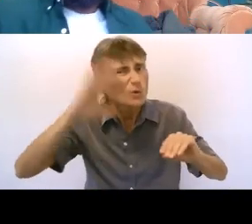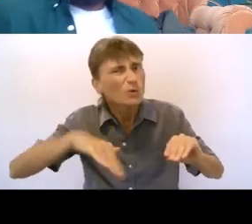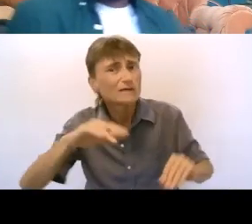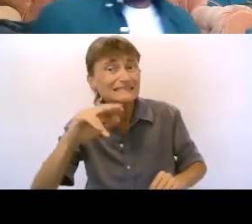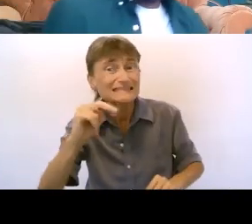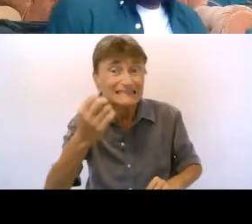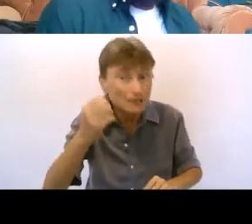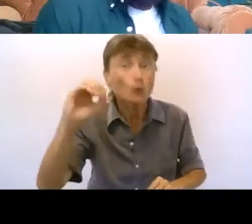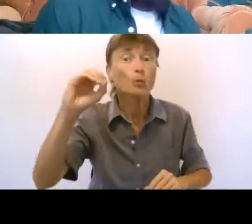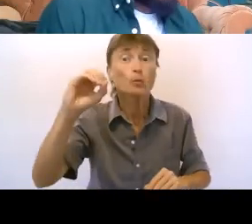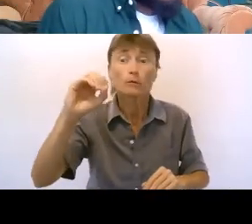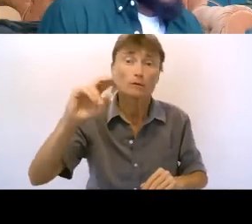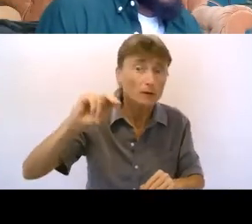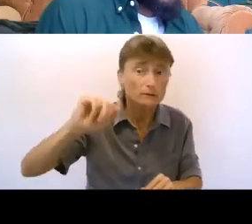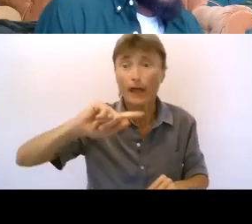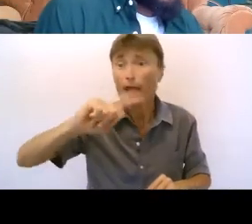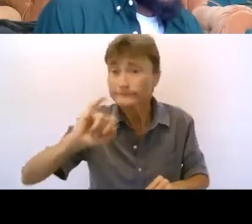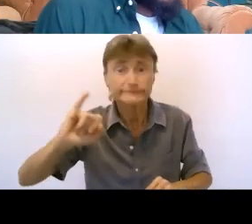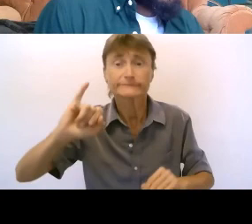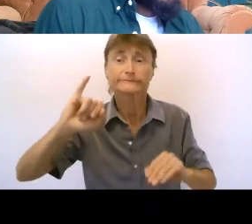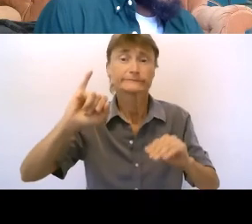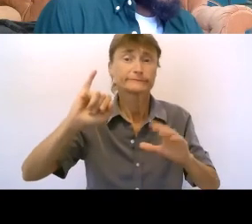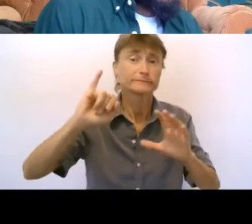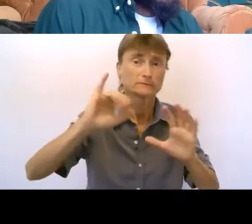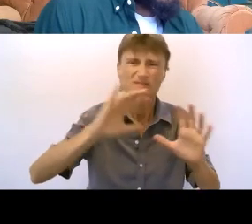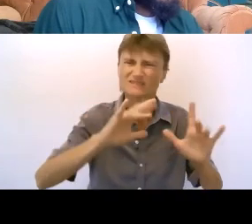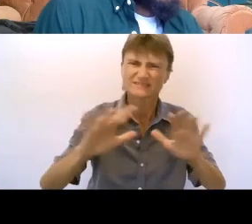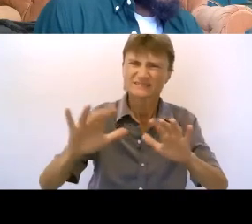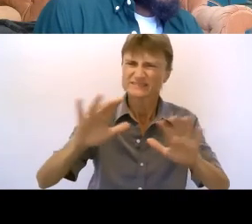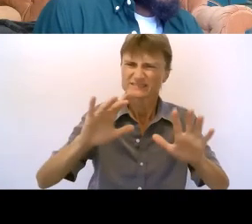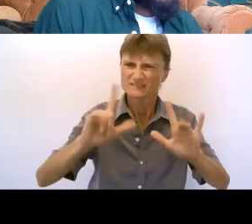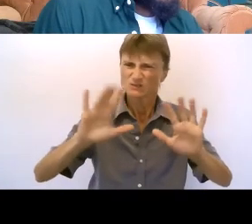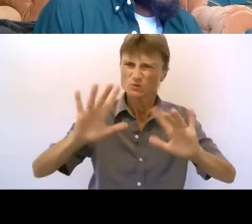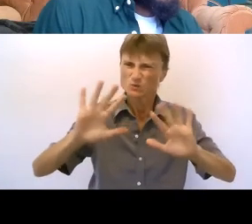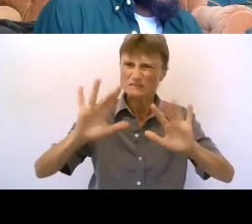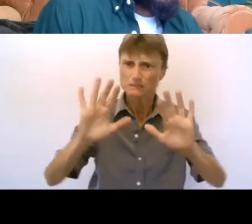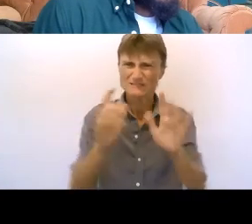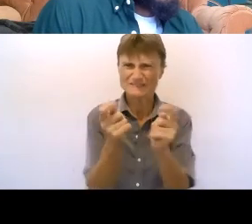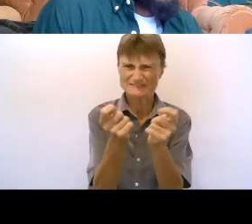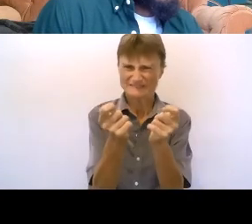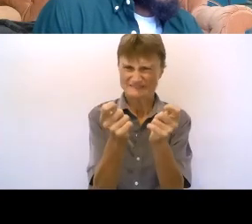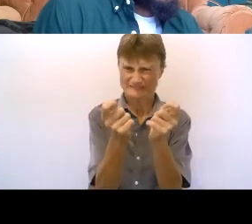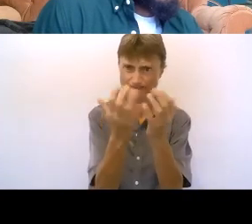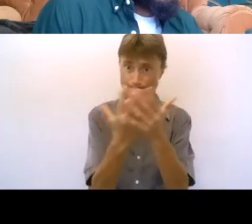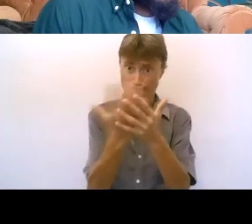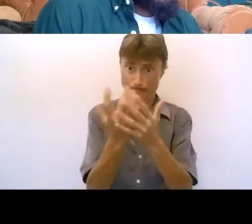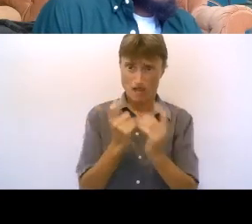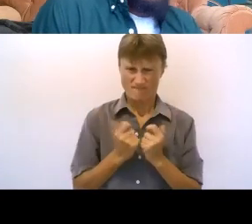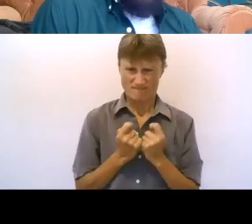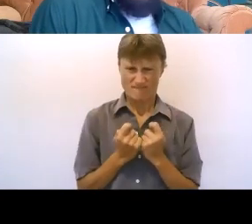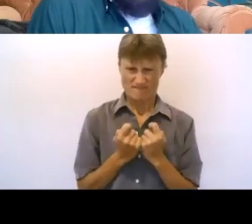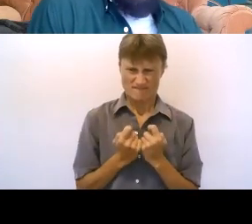it might be difficult to to commit to something in this moment. I'm not making excuses. But